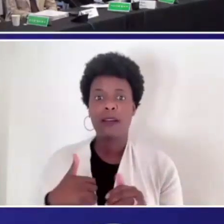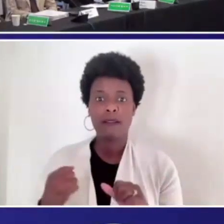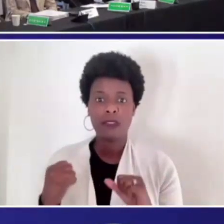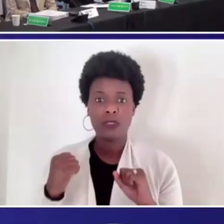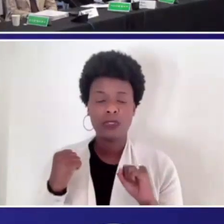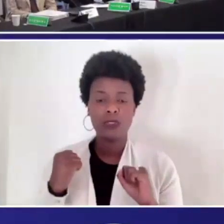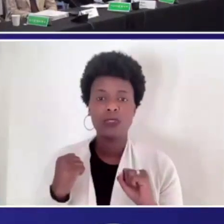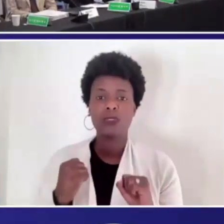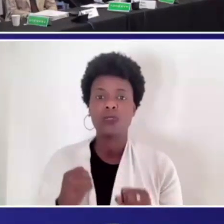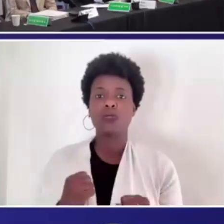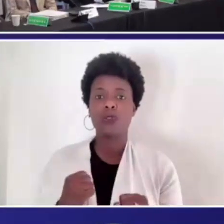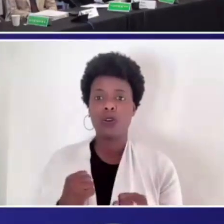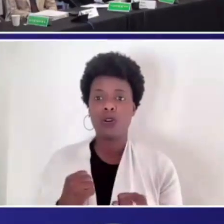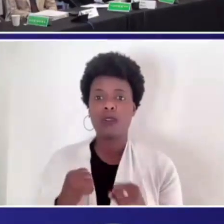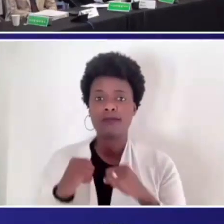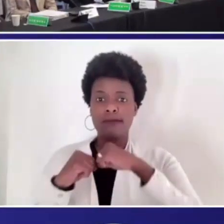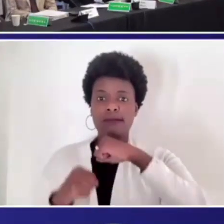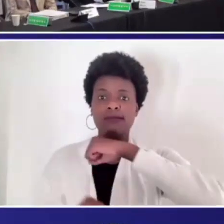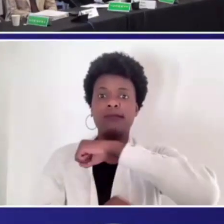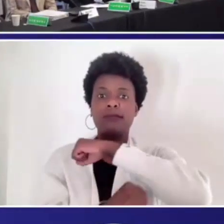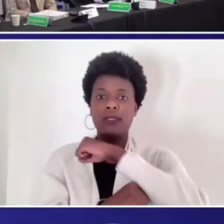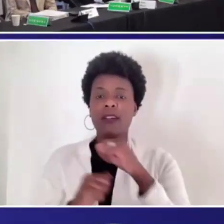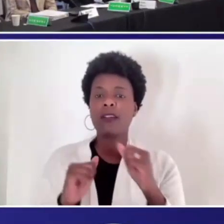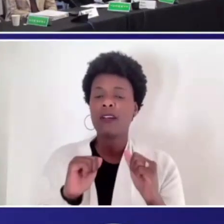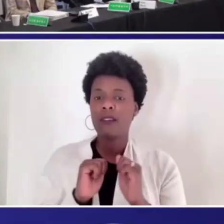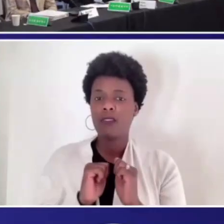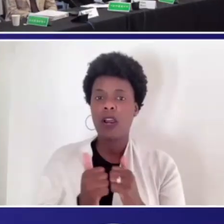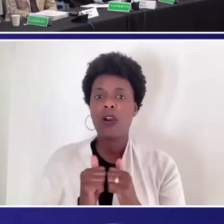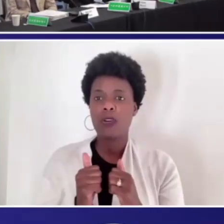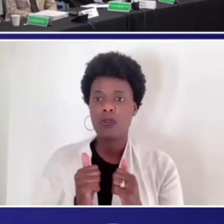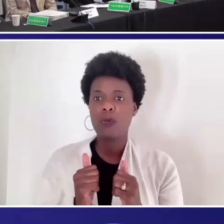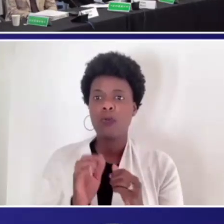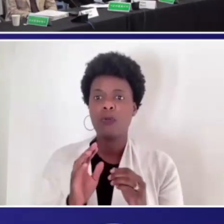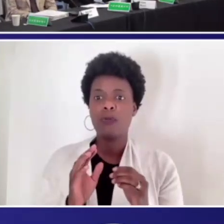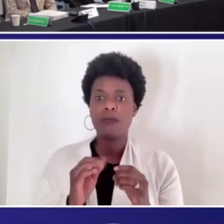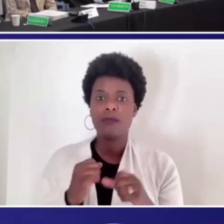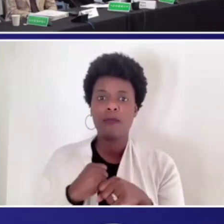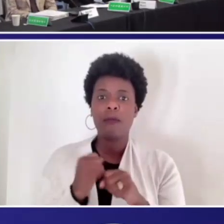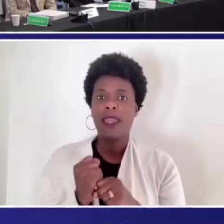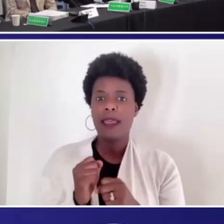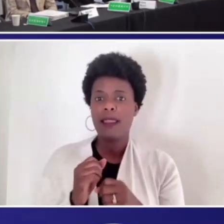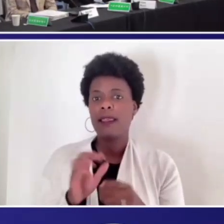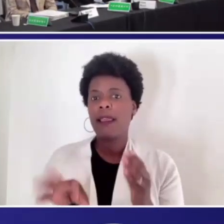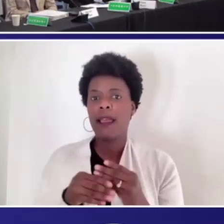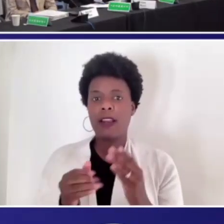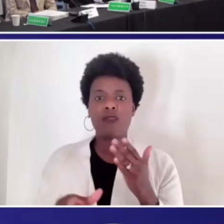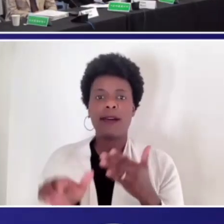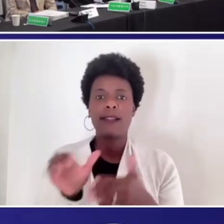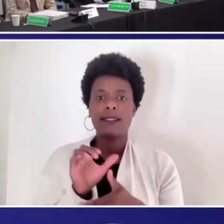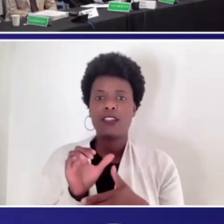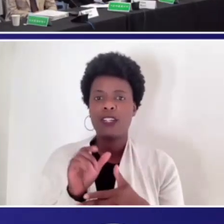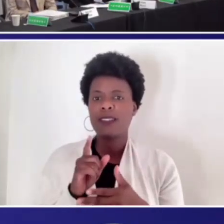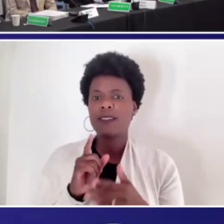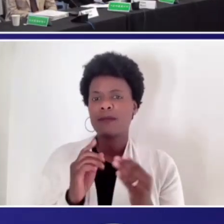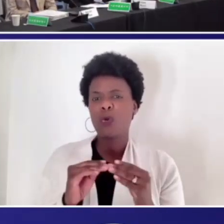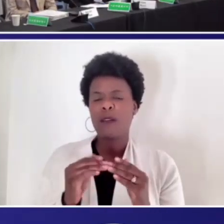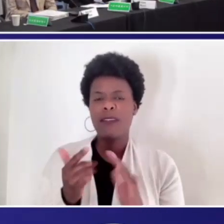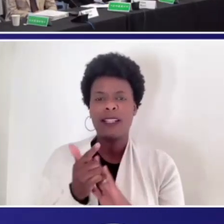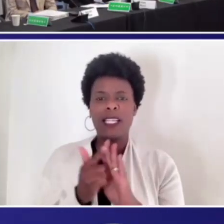grounds for how you arrived at those additional criteria. So it's just a legal risk issue.